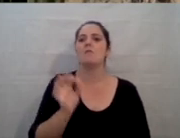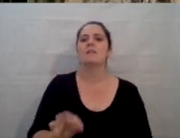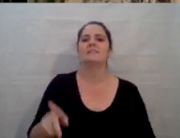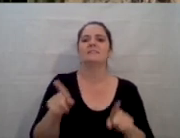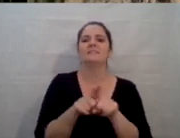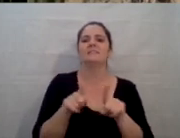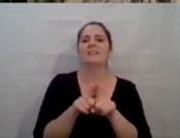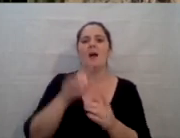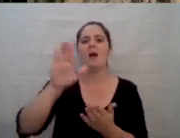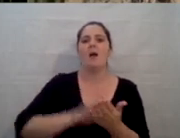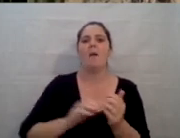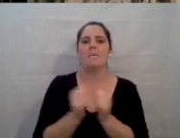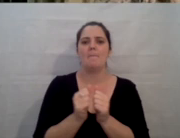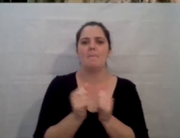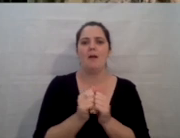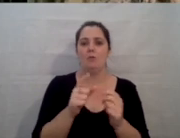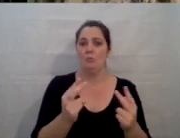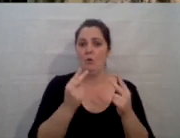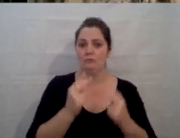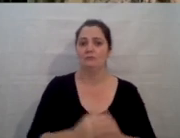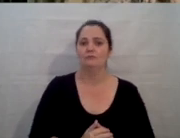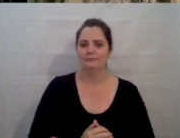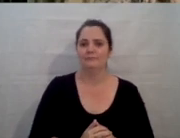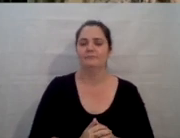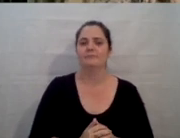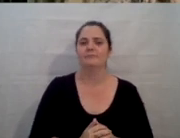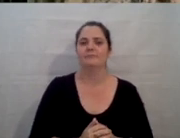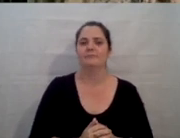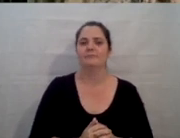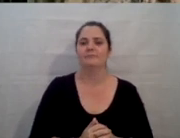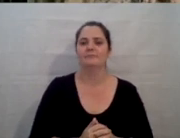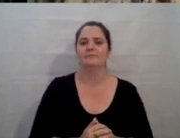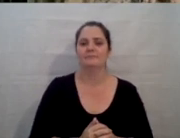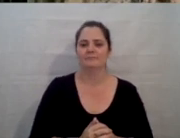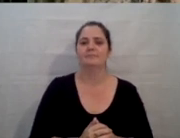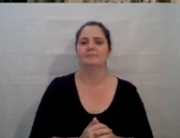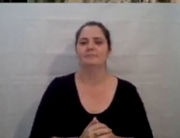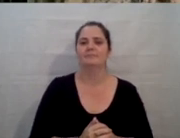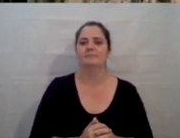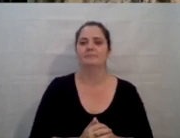again so you can watch me do it and now let's all do this together this time.